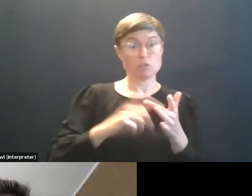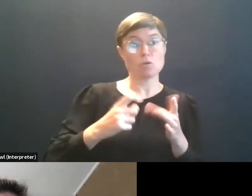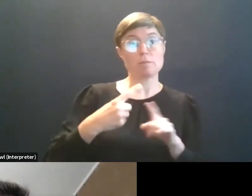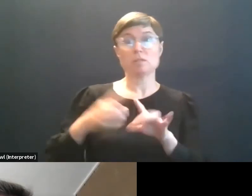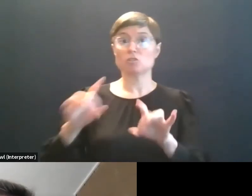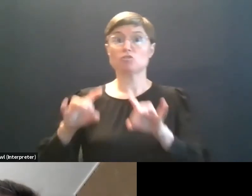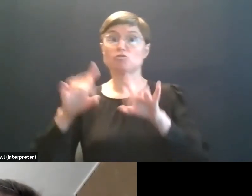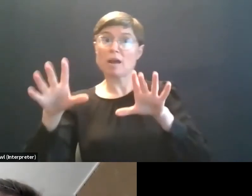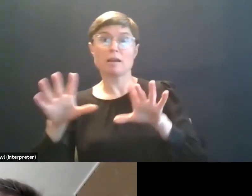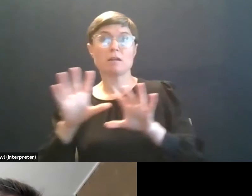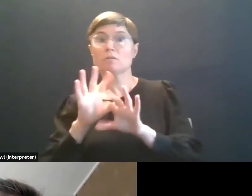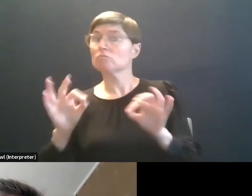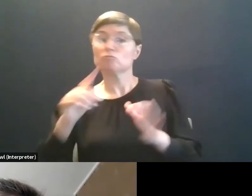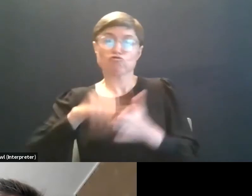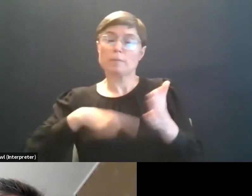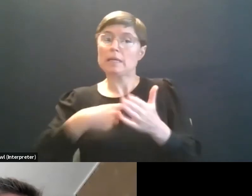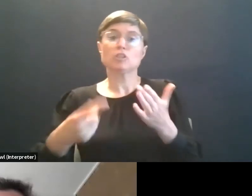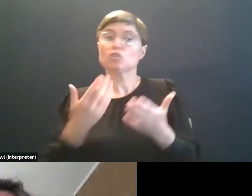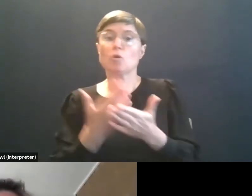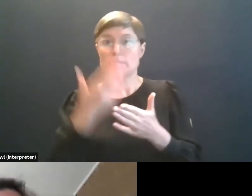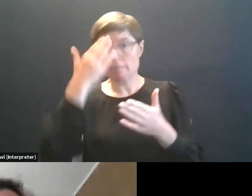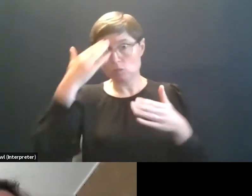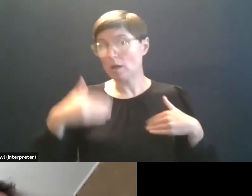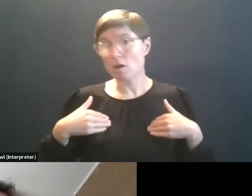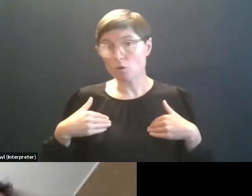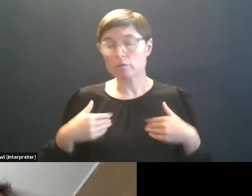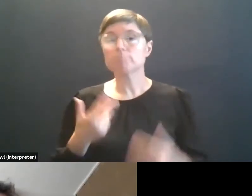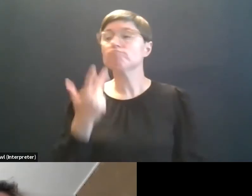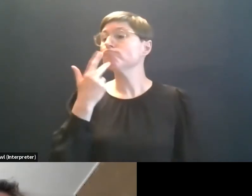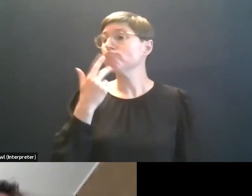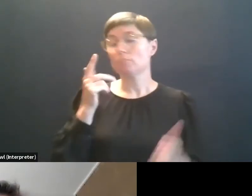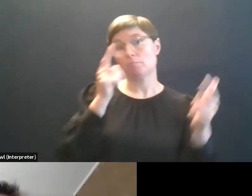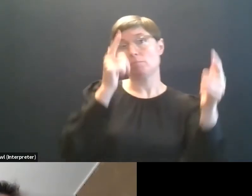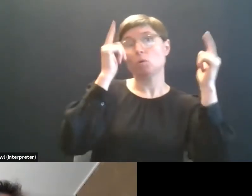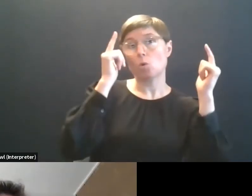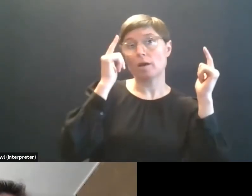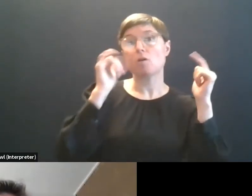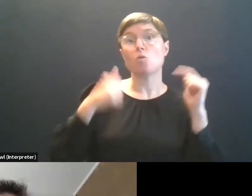basis of mental health. If you are an employer or a provider of goods and services or you